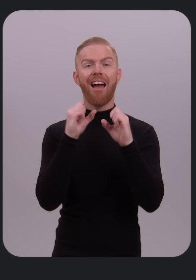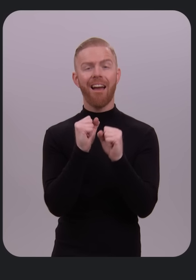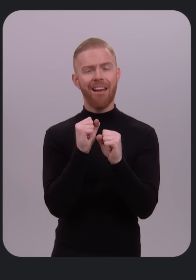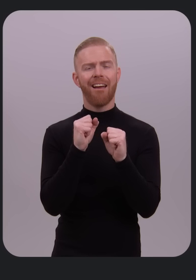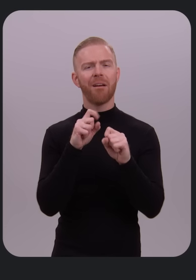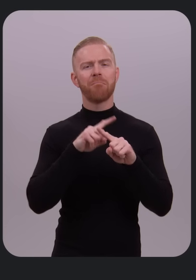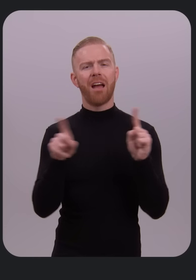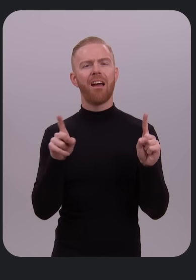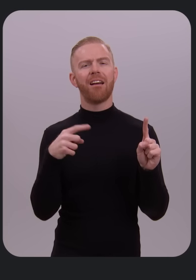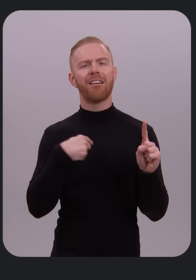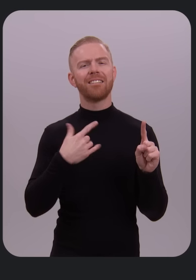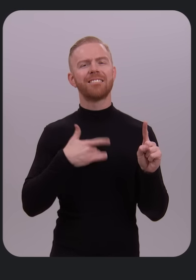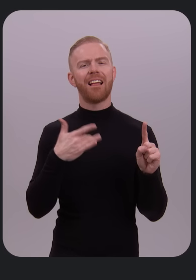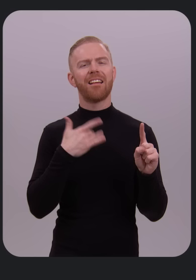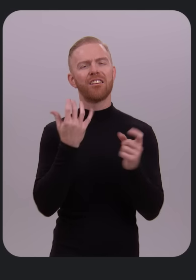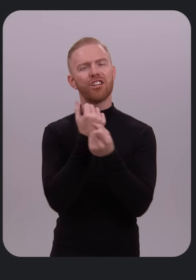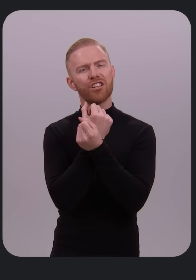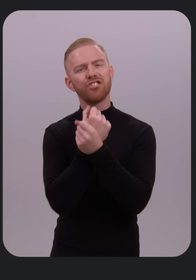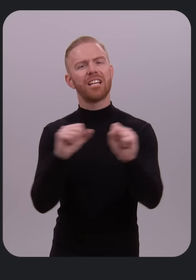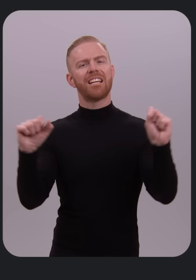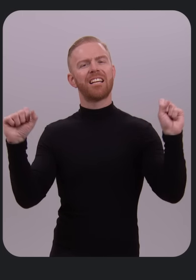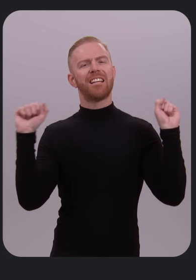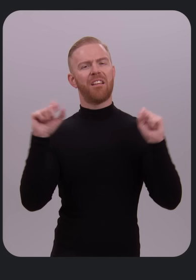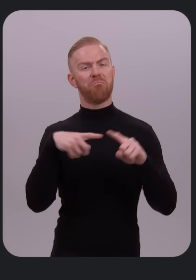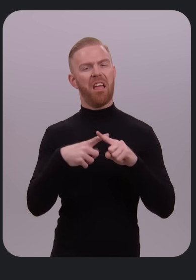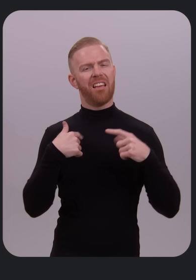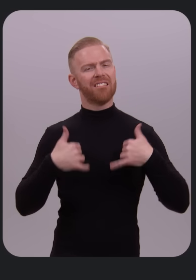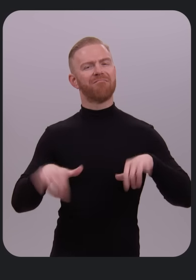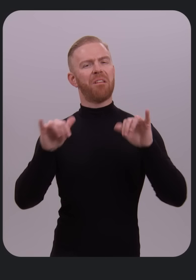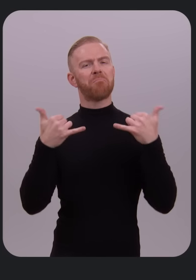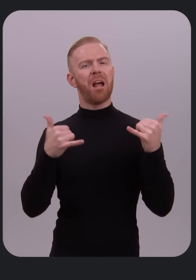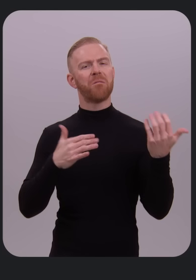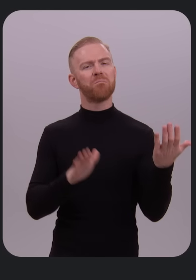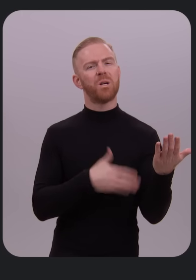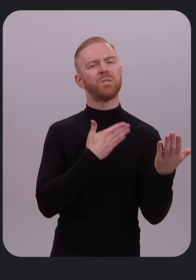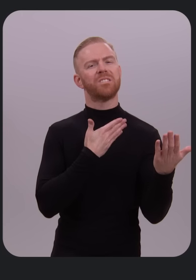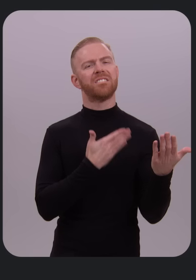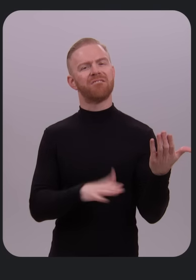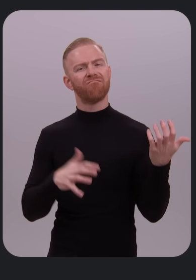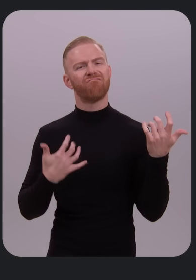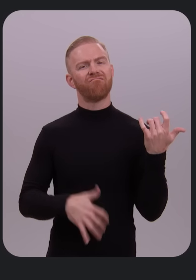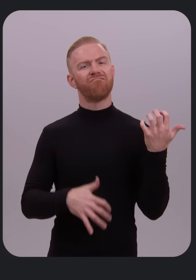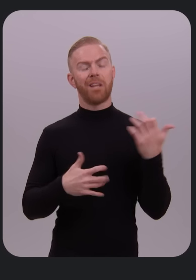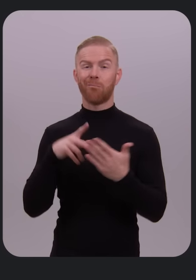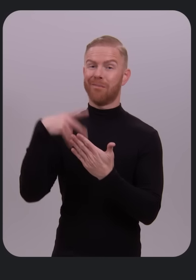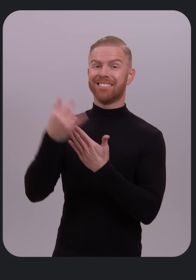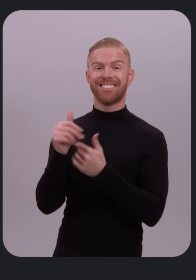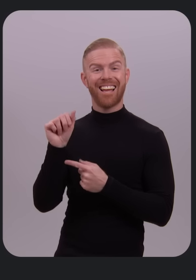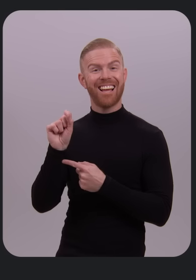I feel free when I'm playing music. If Project Astra can help me be more independent,